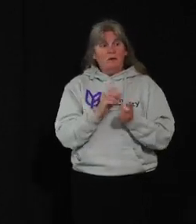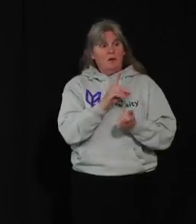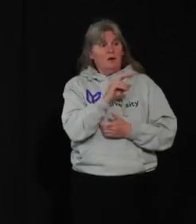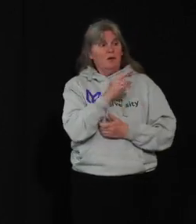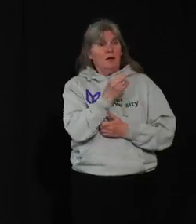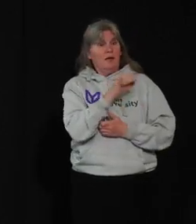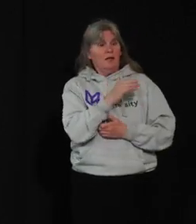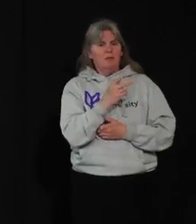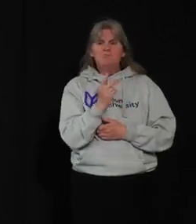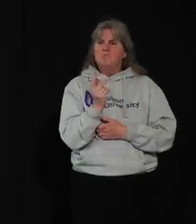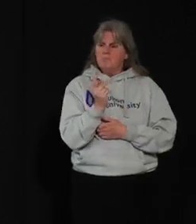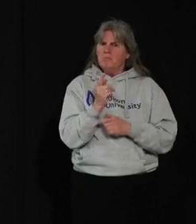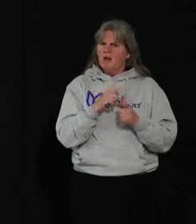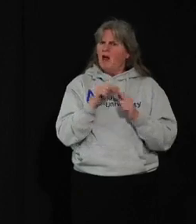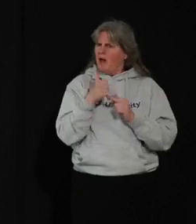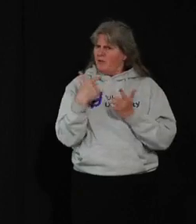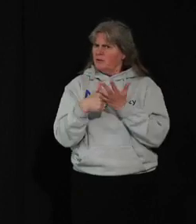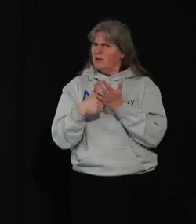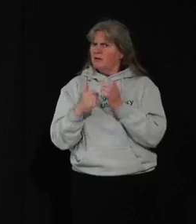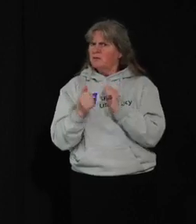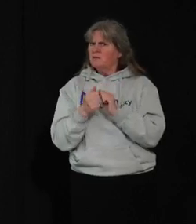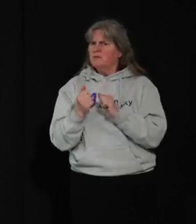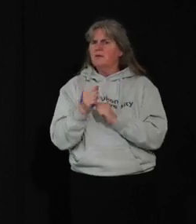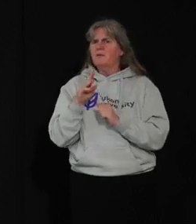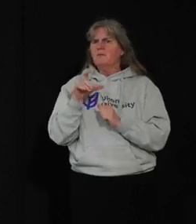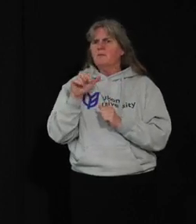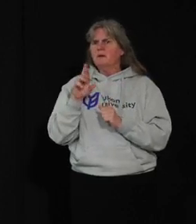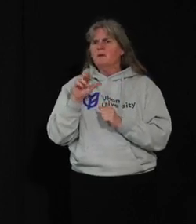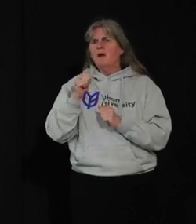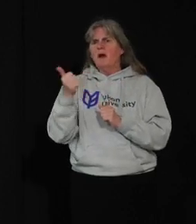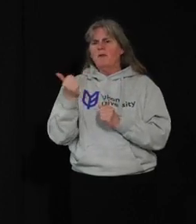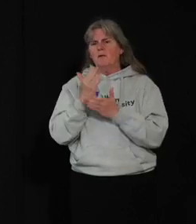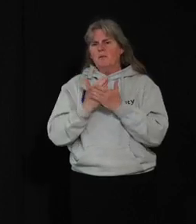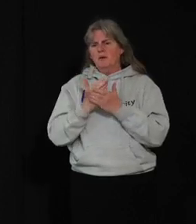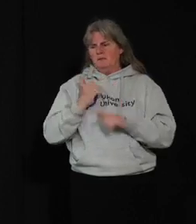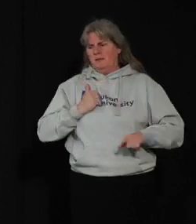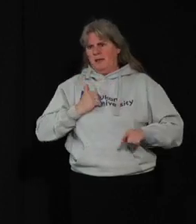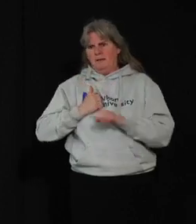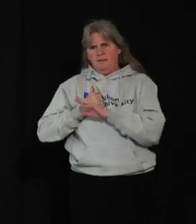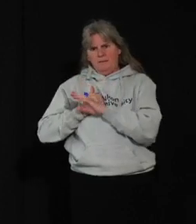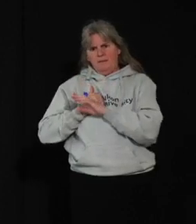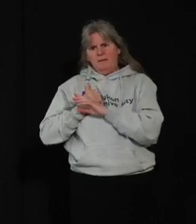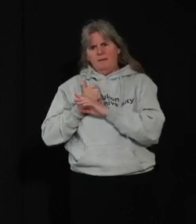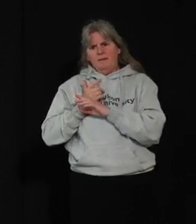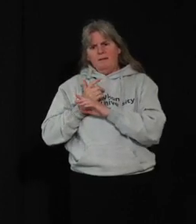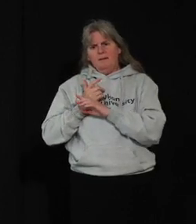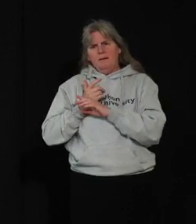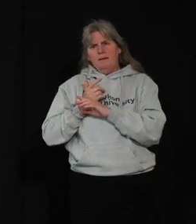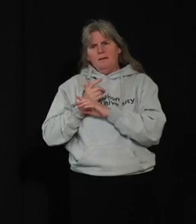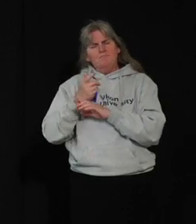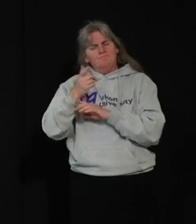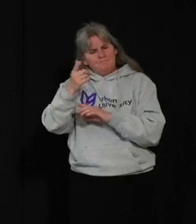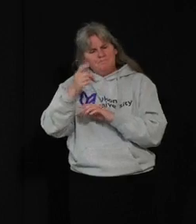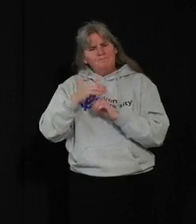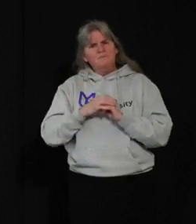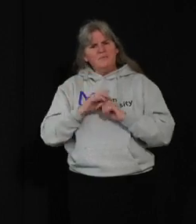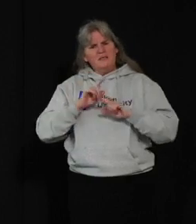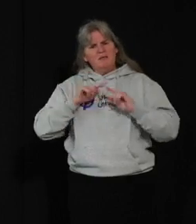discussion earlier today with Dr Hanley and as well with Premier Horgan and other premiers. You could go on number of